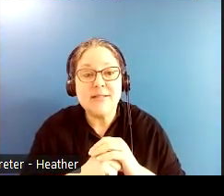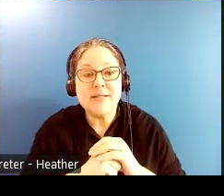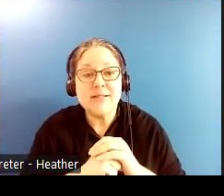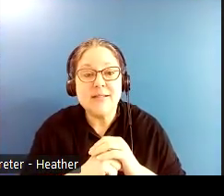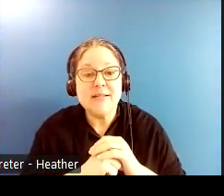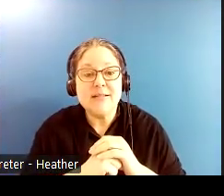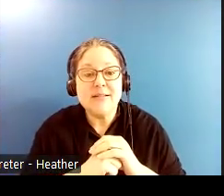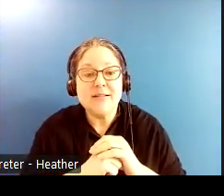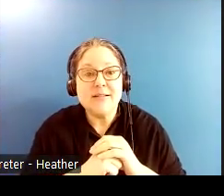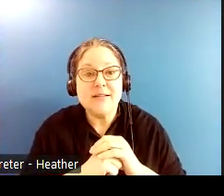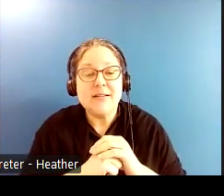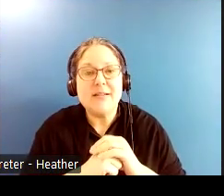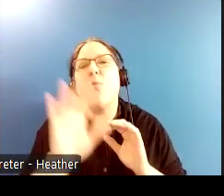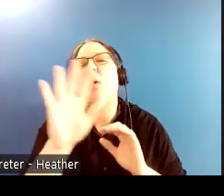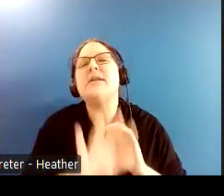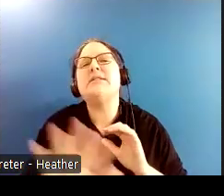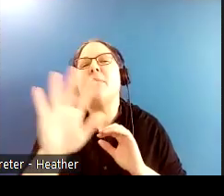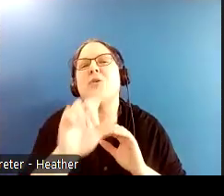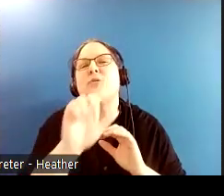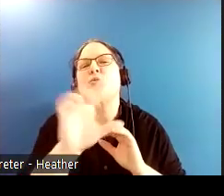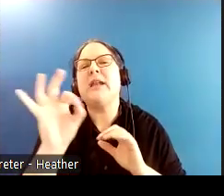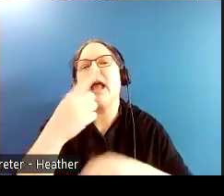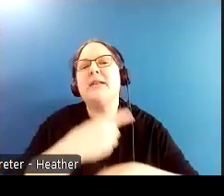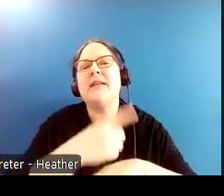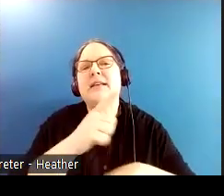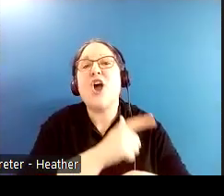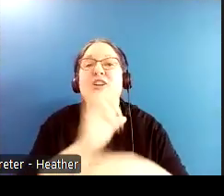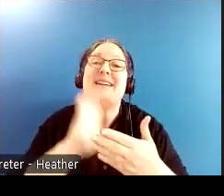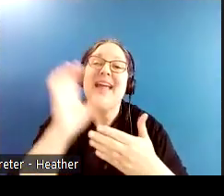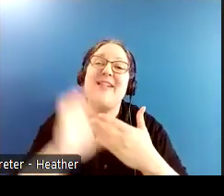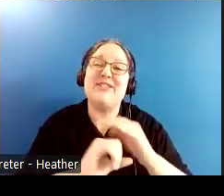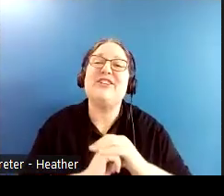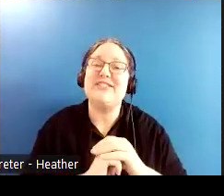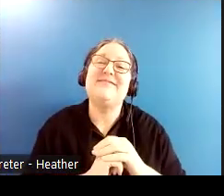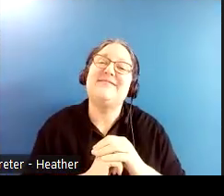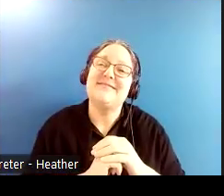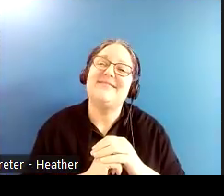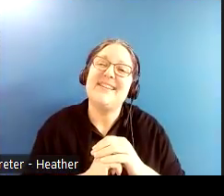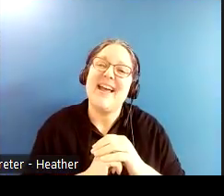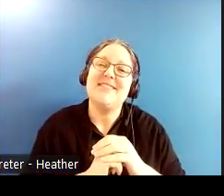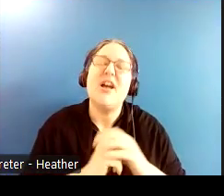What's what's about 29 days long? A calendar. Yeah, one one of the best guesses is that this